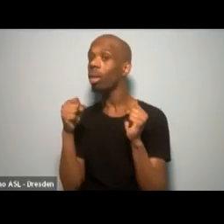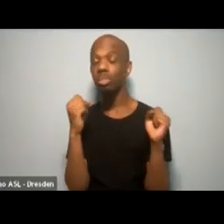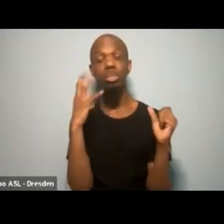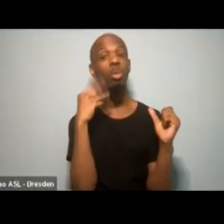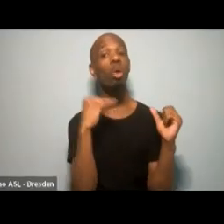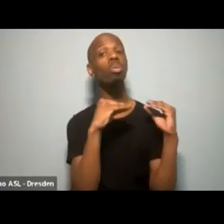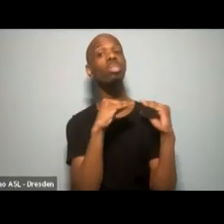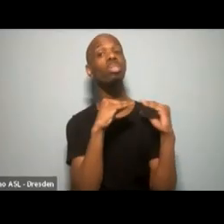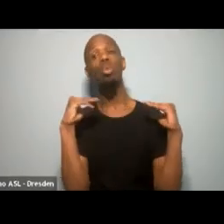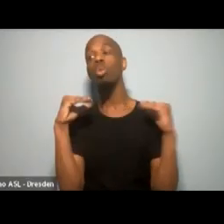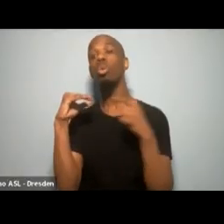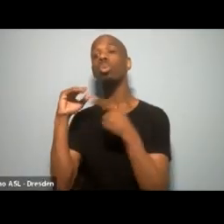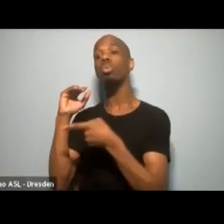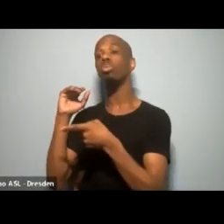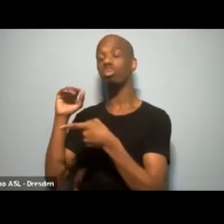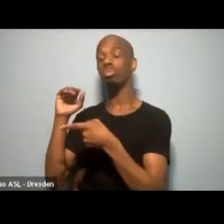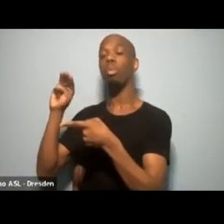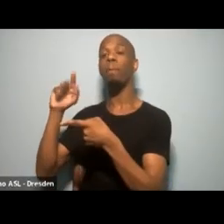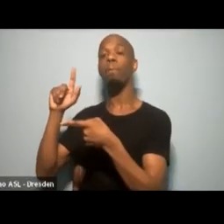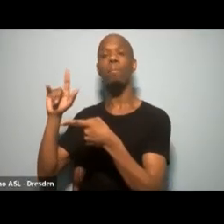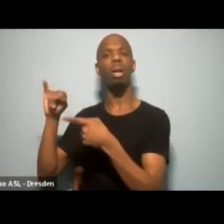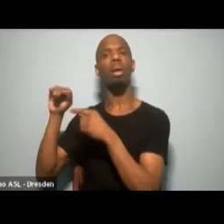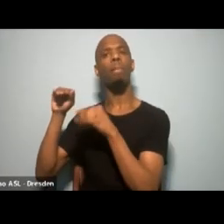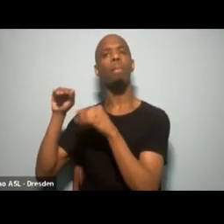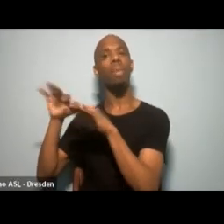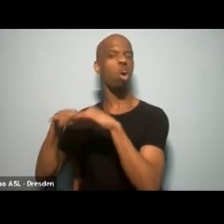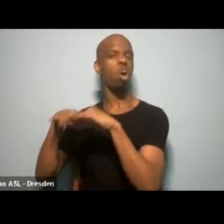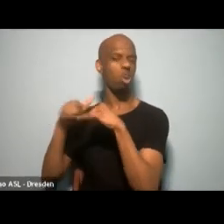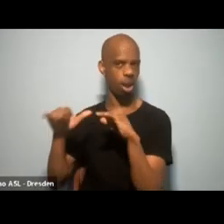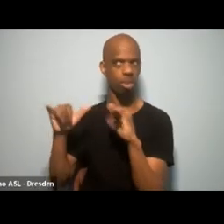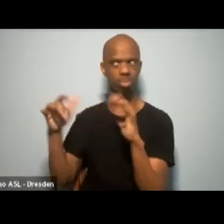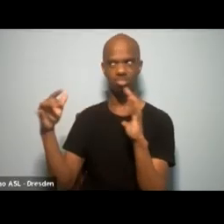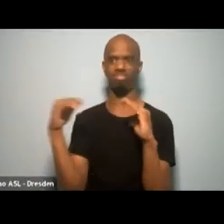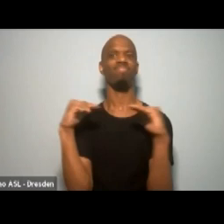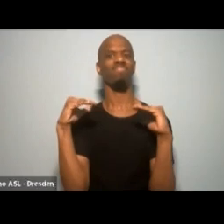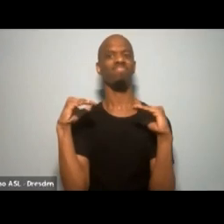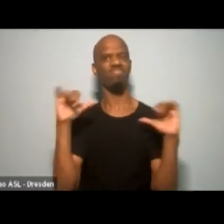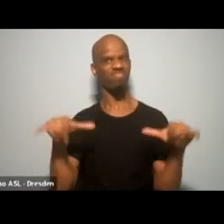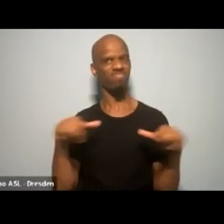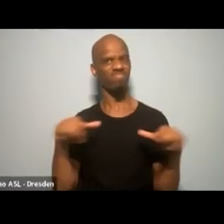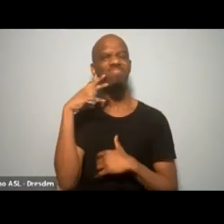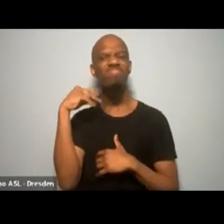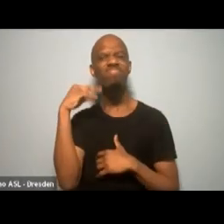So I'm just gonna add one caveat. We feel the effect at every one of our concerts,